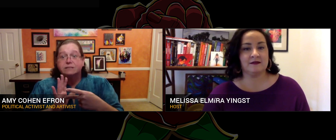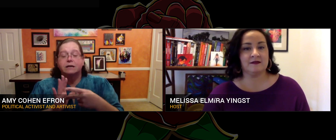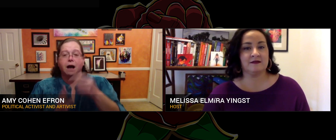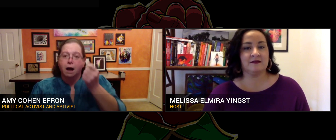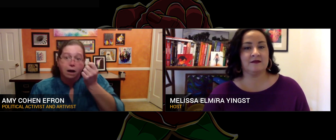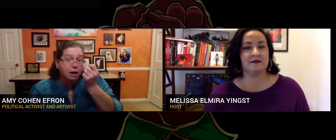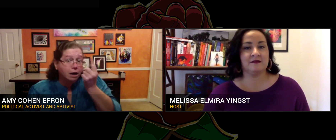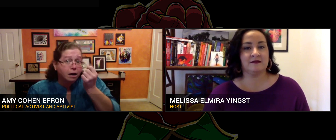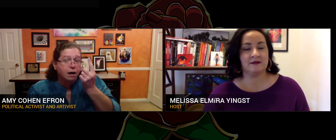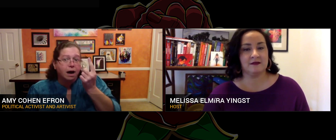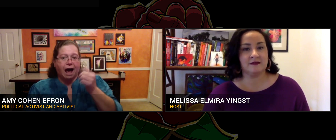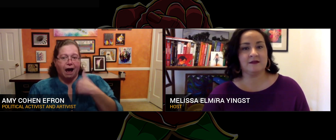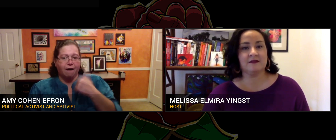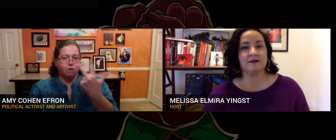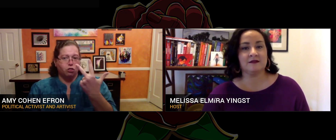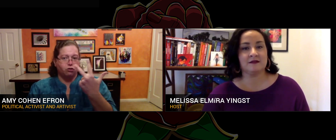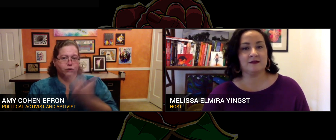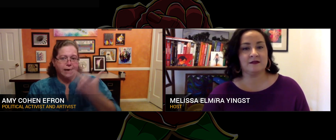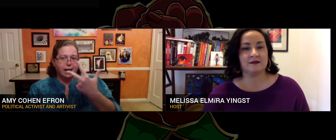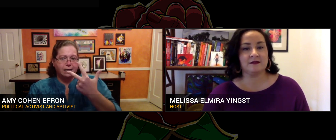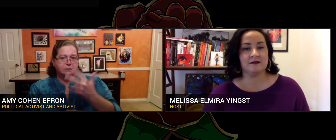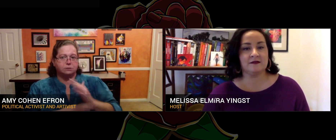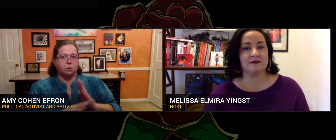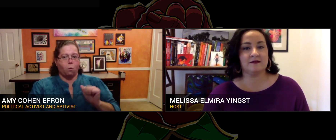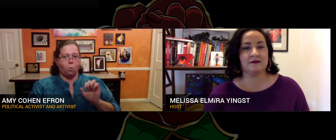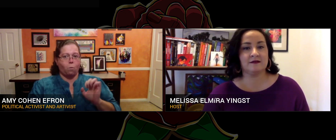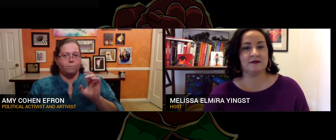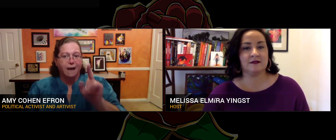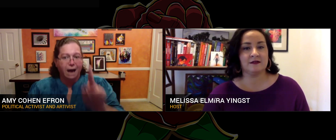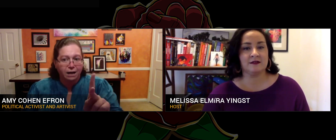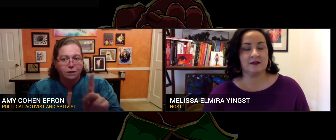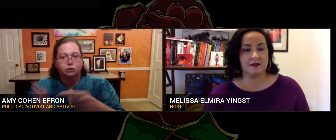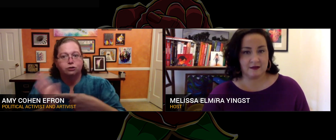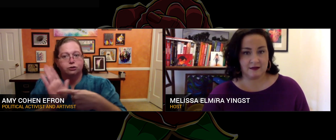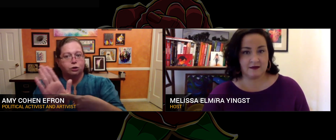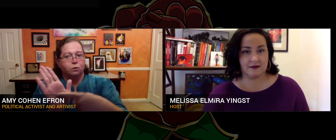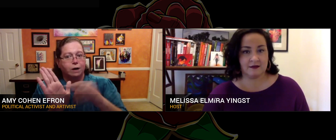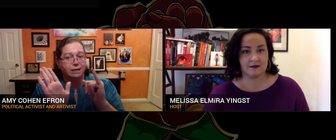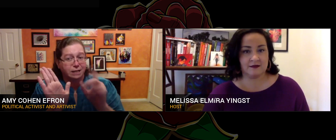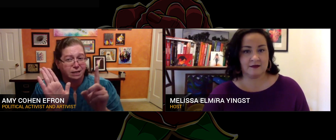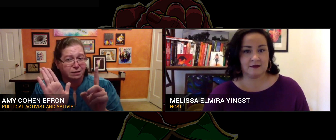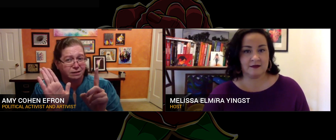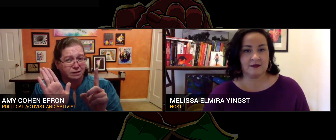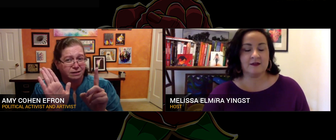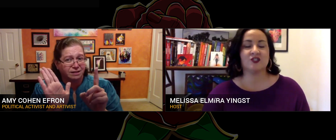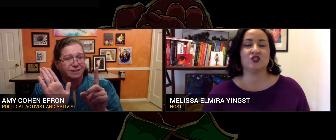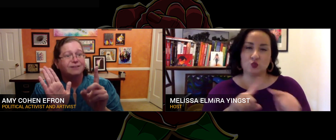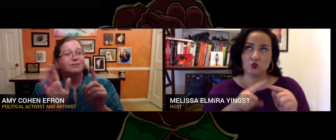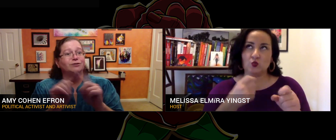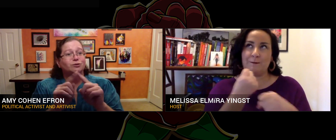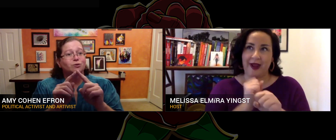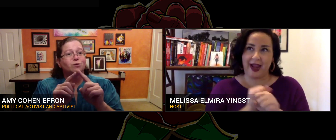That means, understand this, the person will have 3 days to go back to show their ID information.